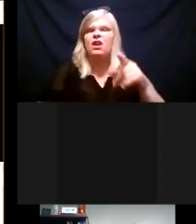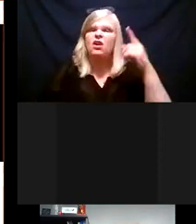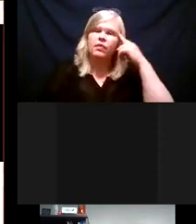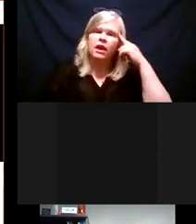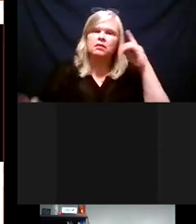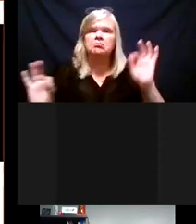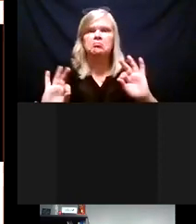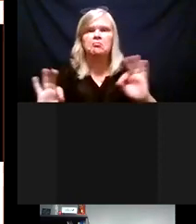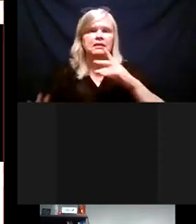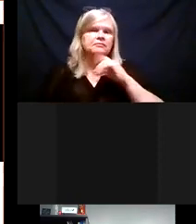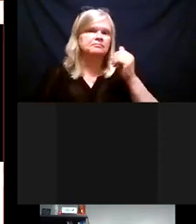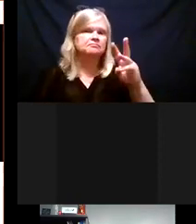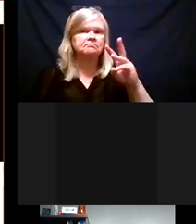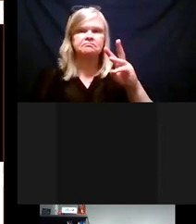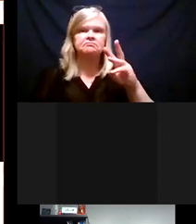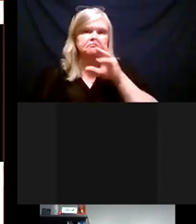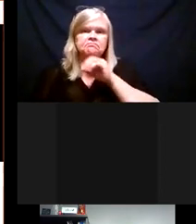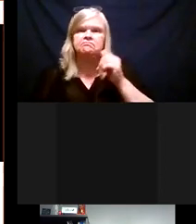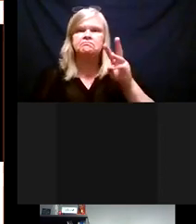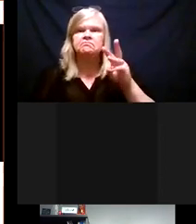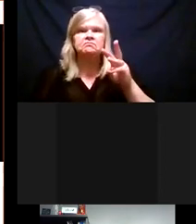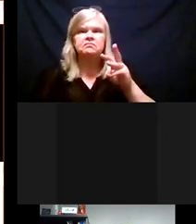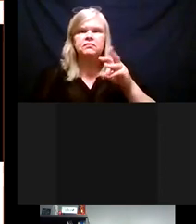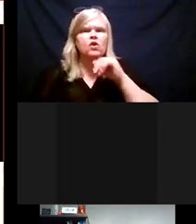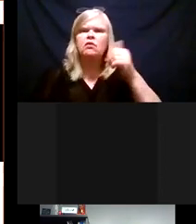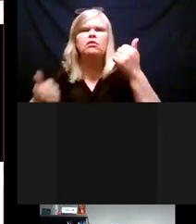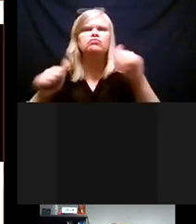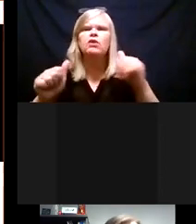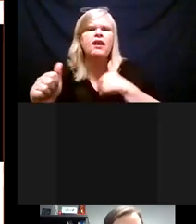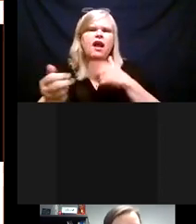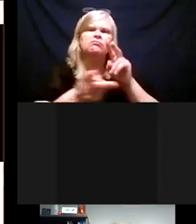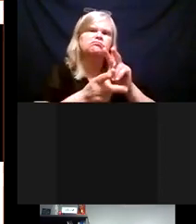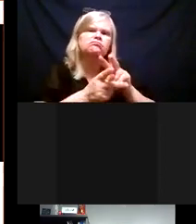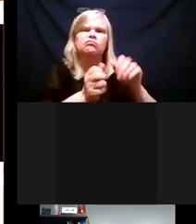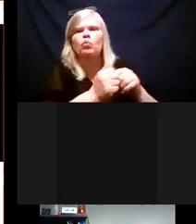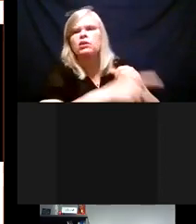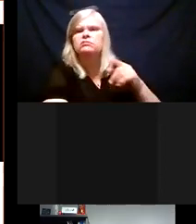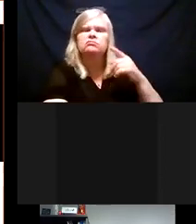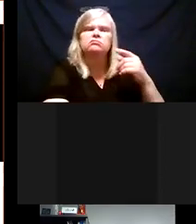16-YEAR-OLDS ARE NOT TRYING TO HAVE SEX WITH 13-YEAR-OLDS, BUT